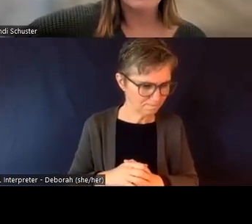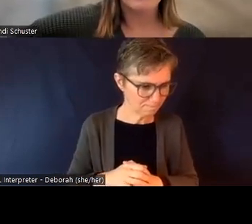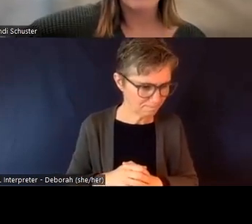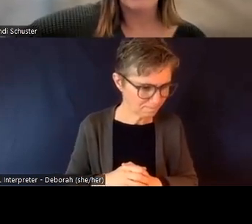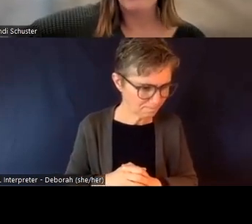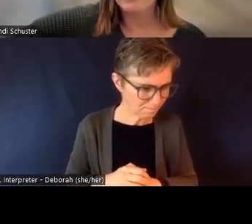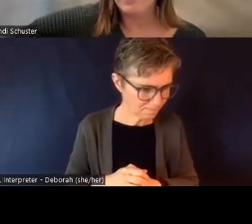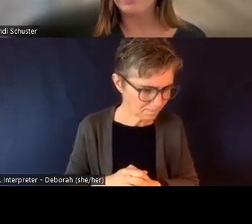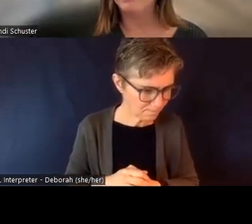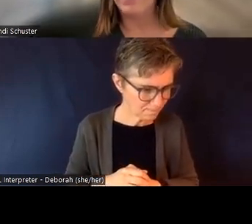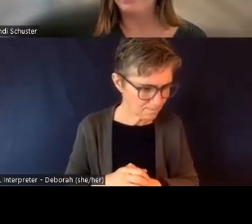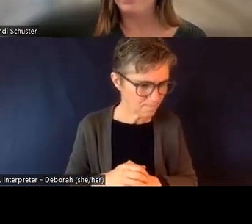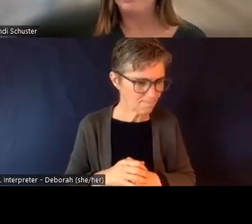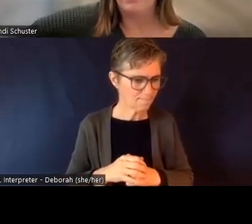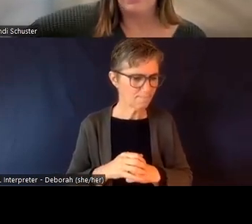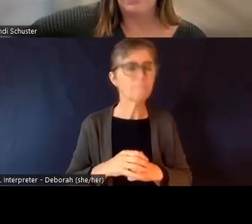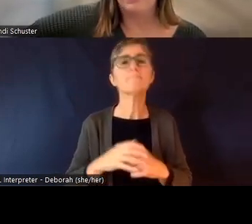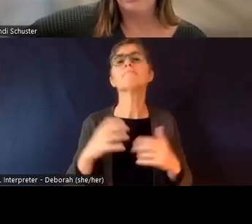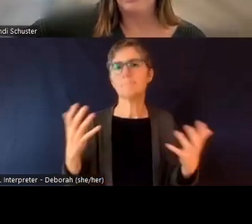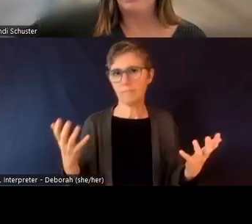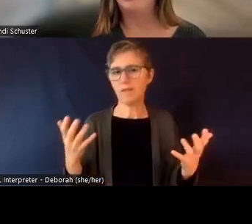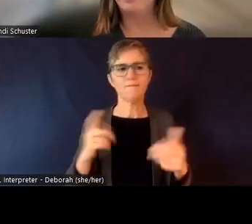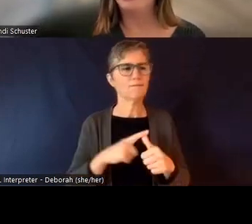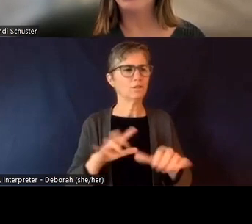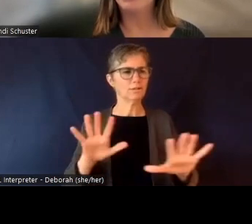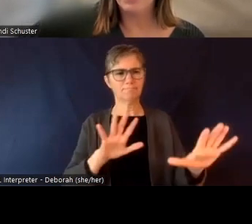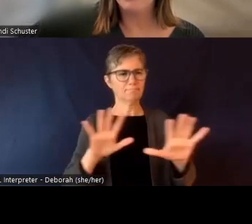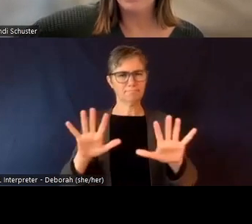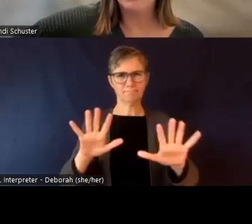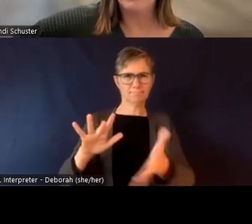let's do some level setting. And you know, I won't spend too much time here because